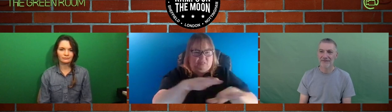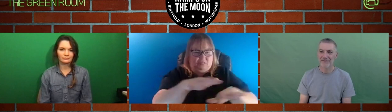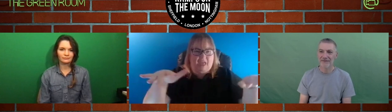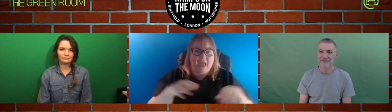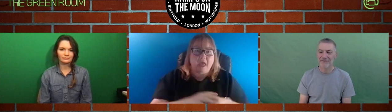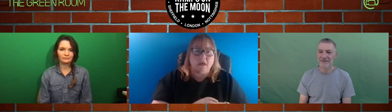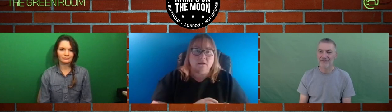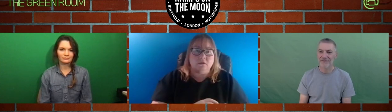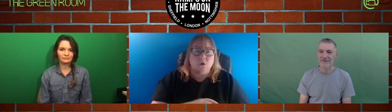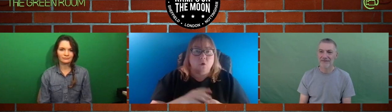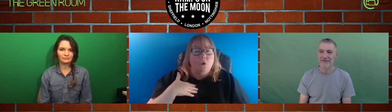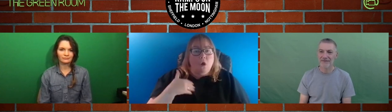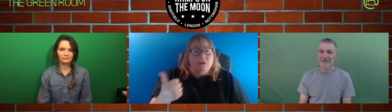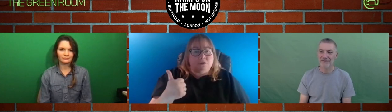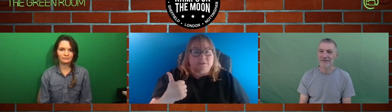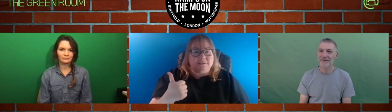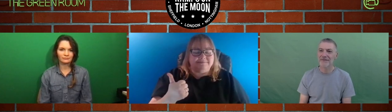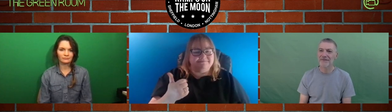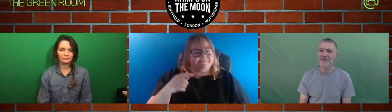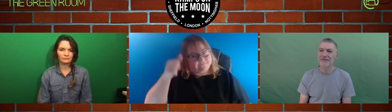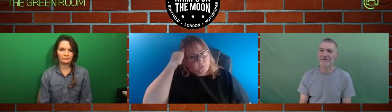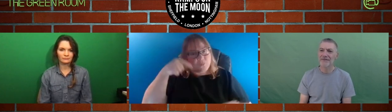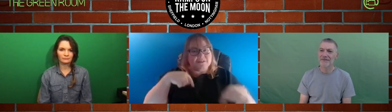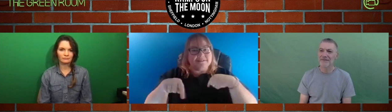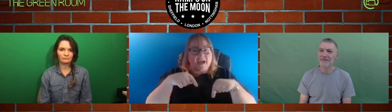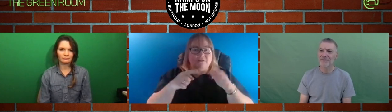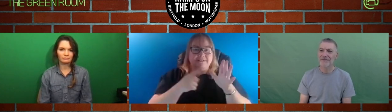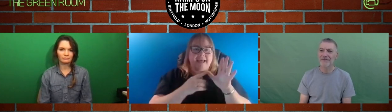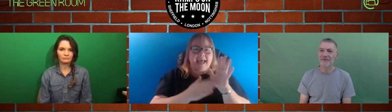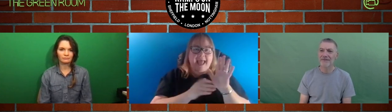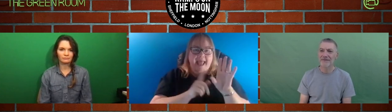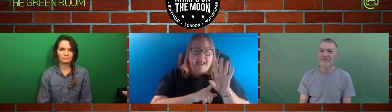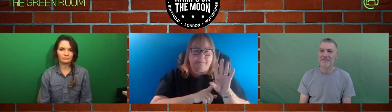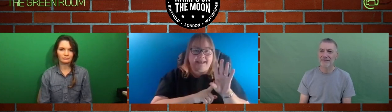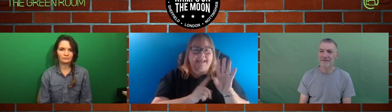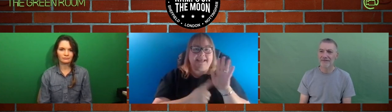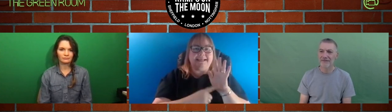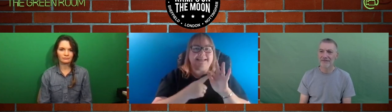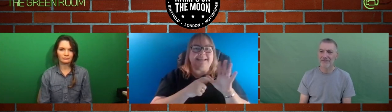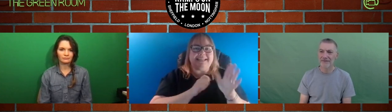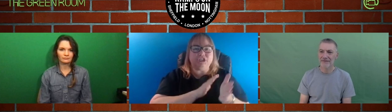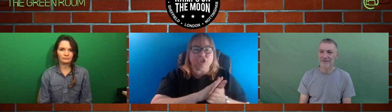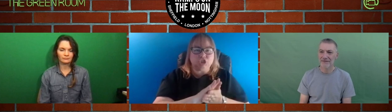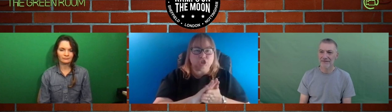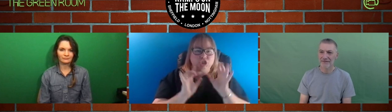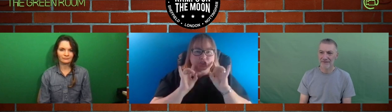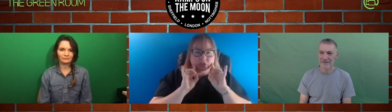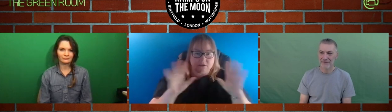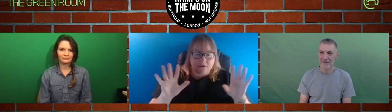was that Amy Leach our director wanted to engage with that work. It wasn't, let's find a learning